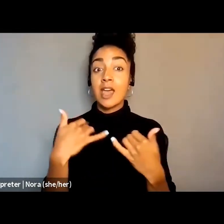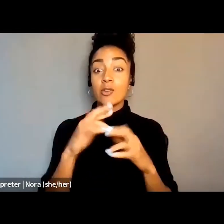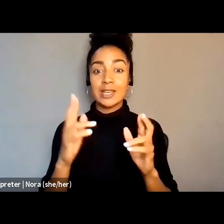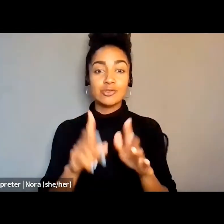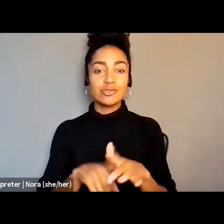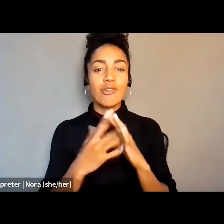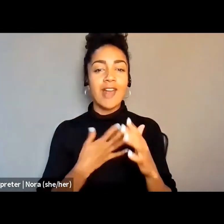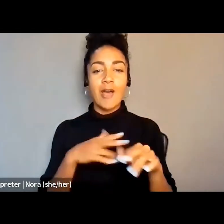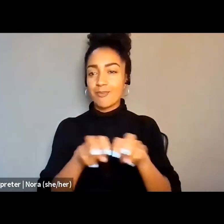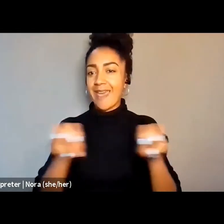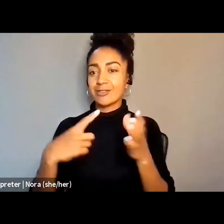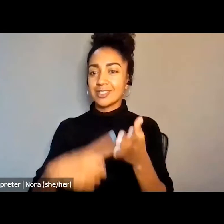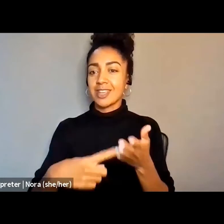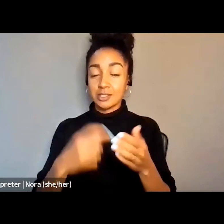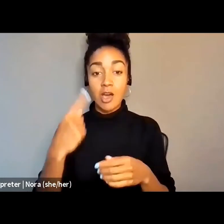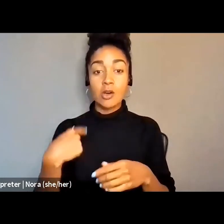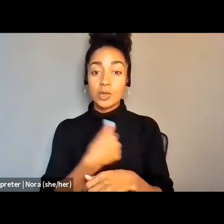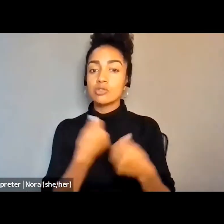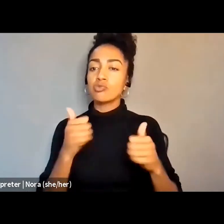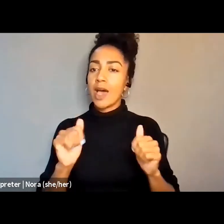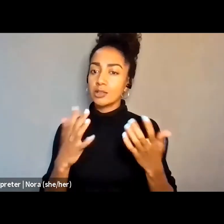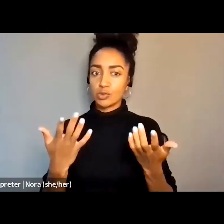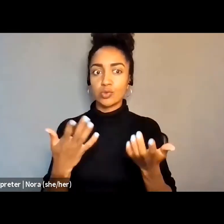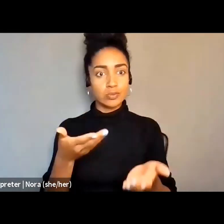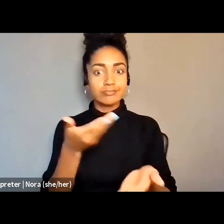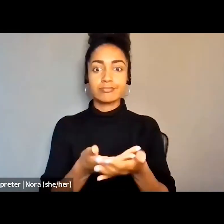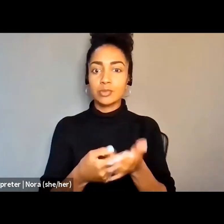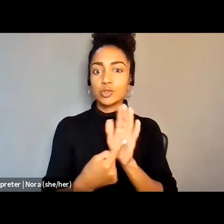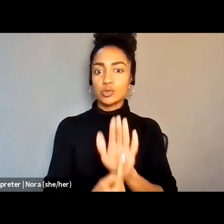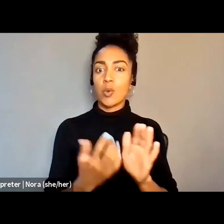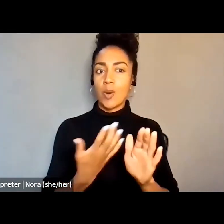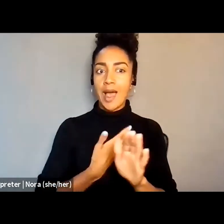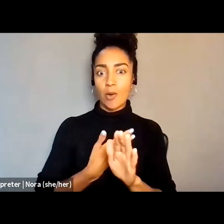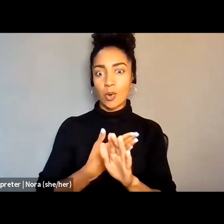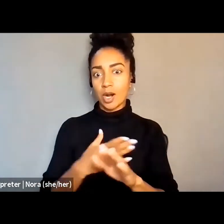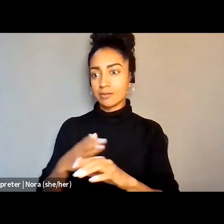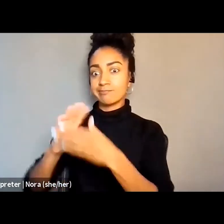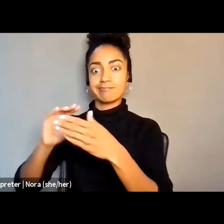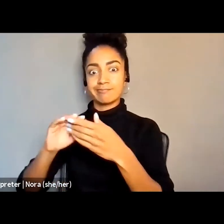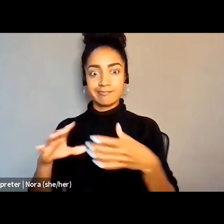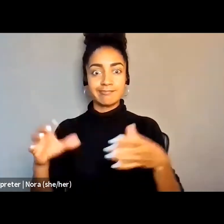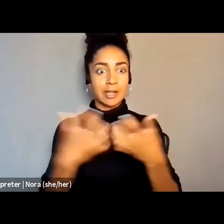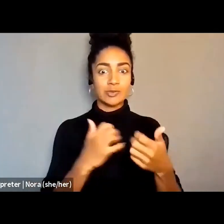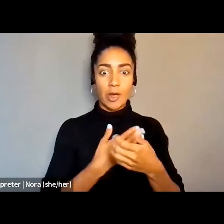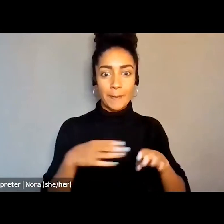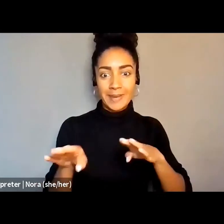when Tessie said at the beginning, let's put the adolescent girls and young women at the center of our discussions. That's what we're doing today.